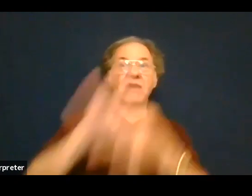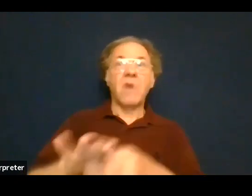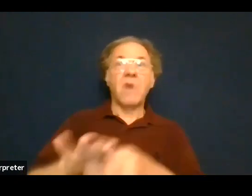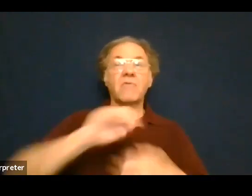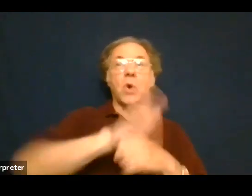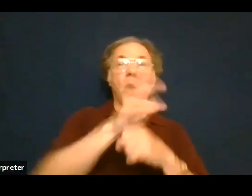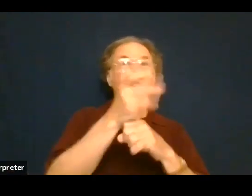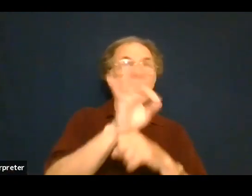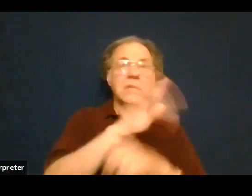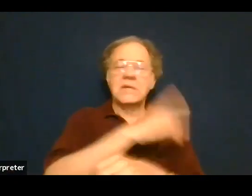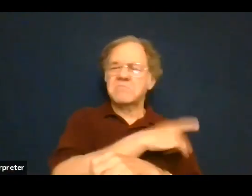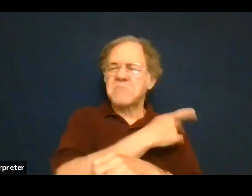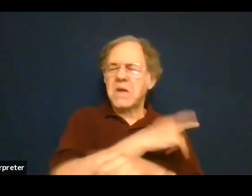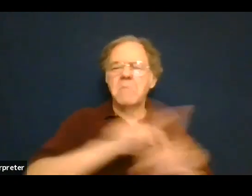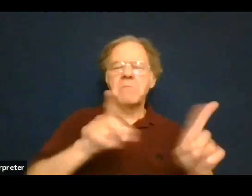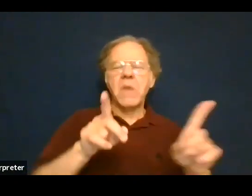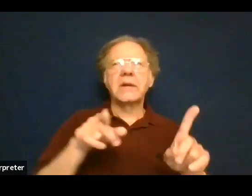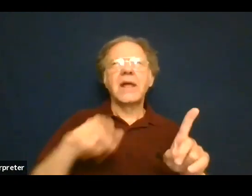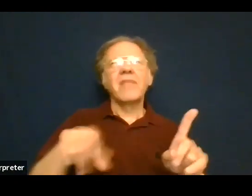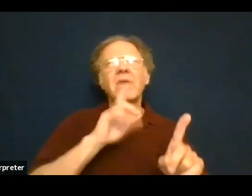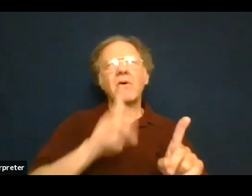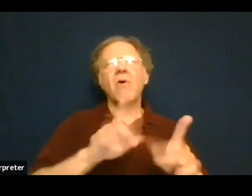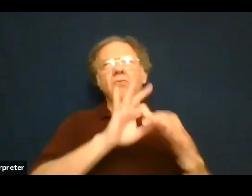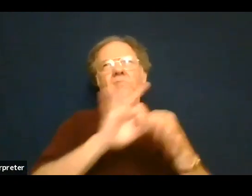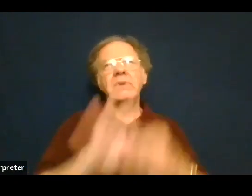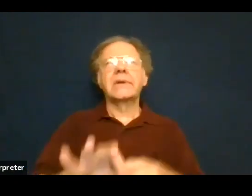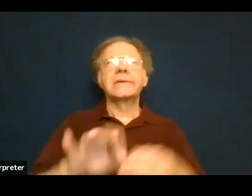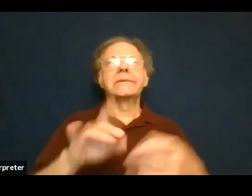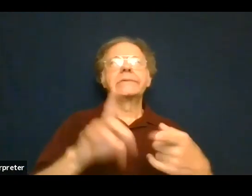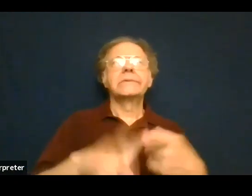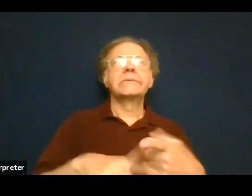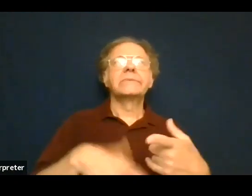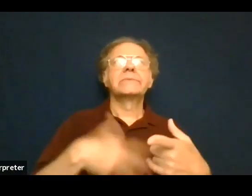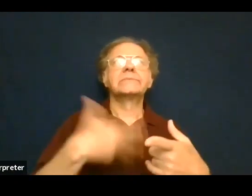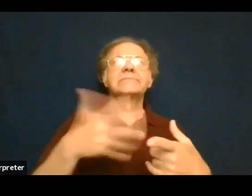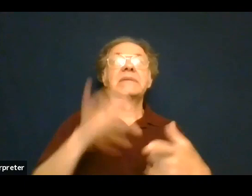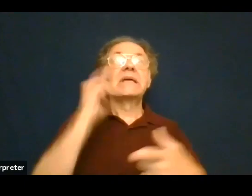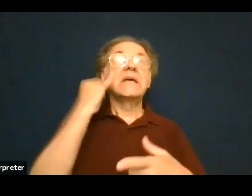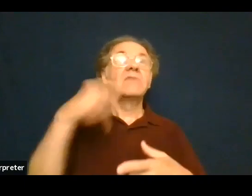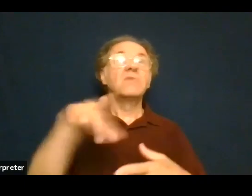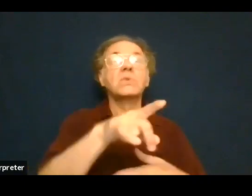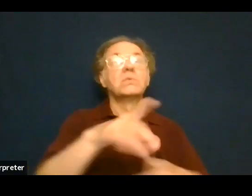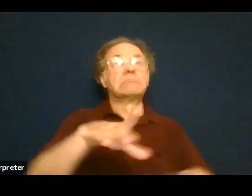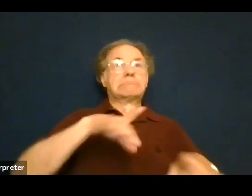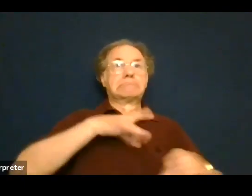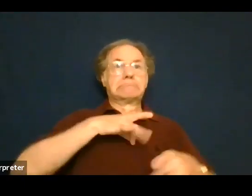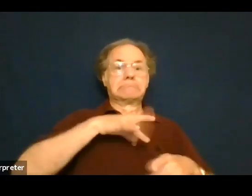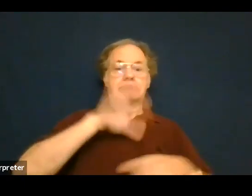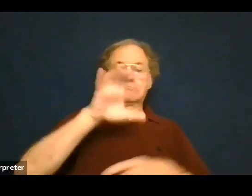related to if you were to have COVID-19 and seeing a physician